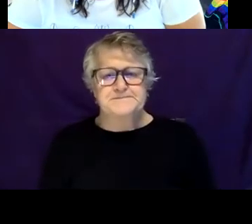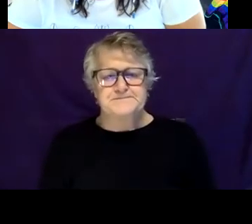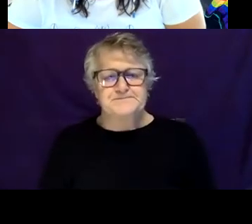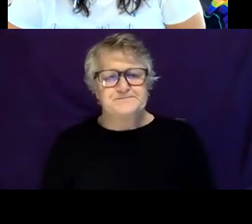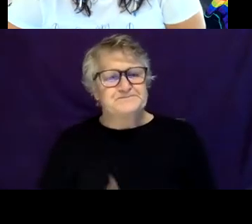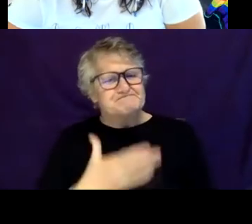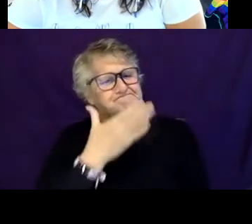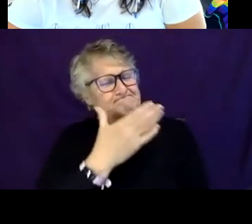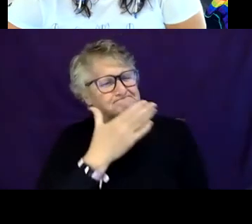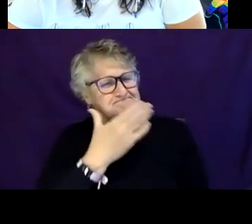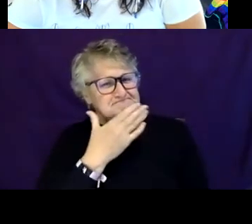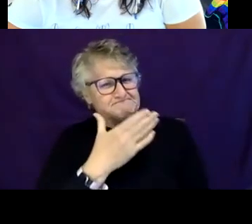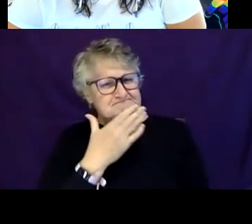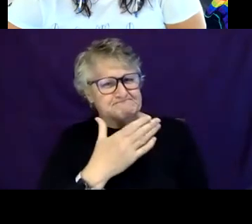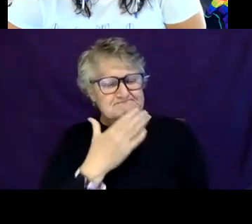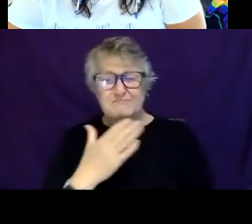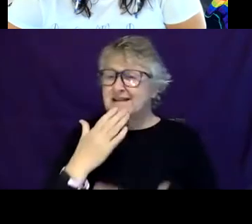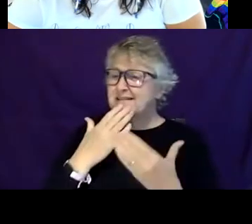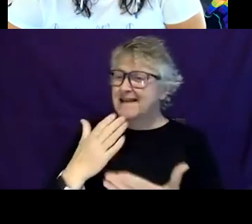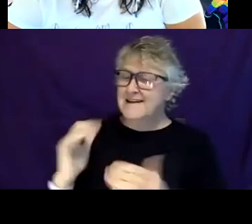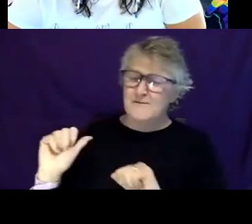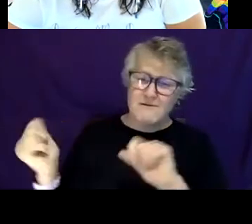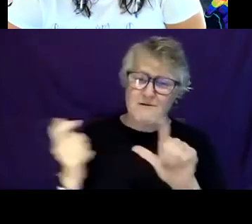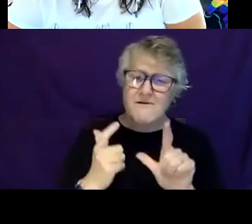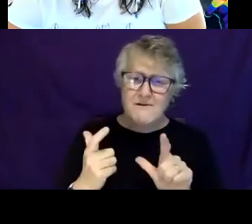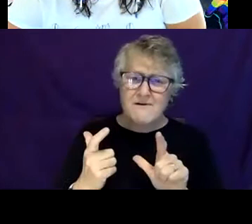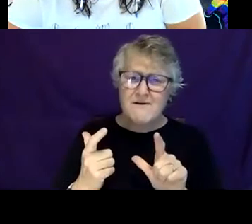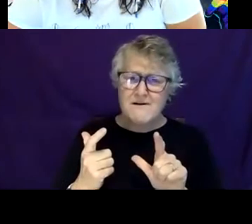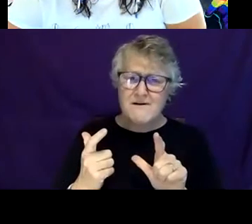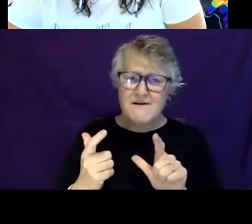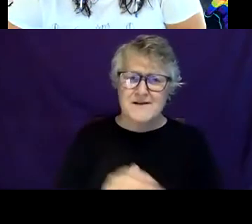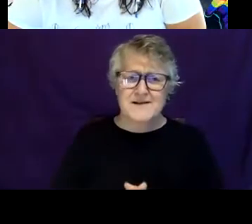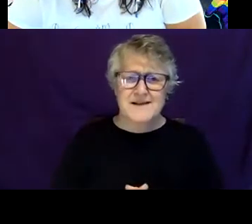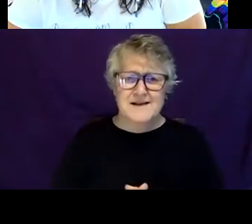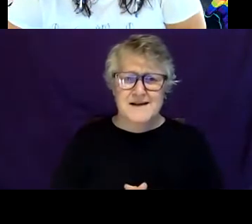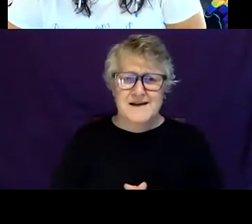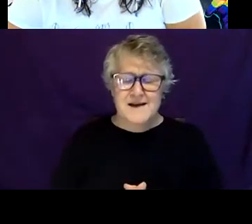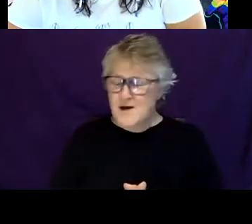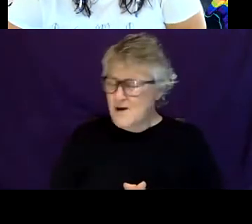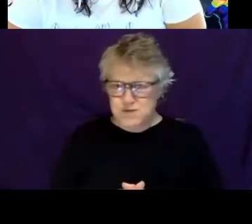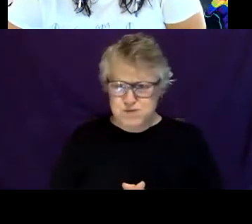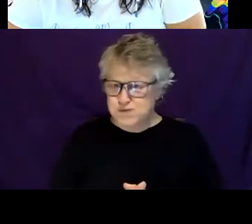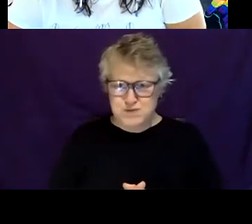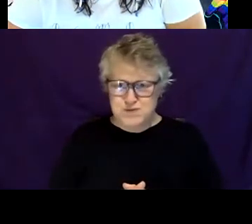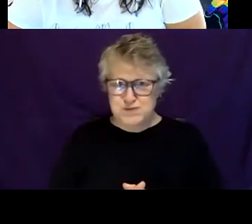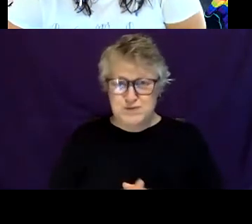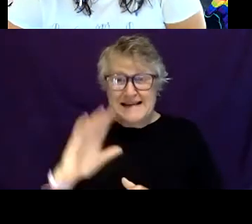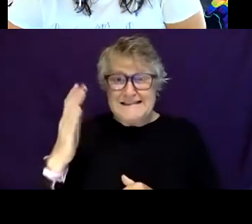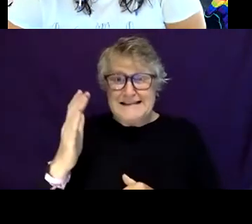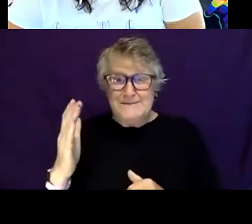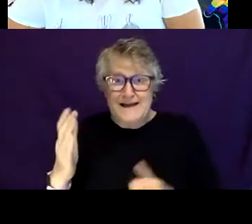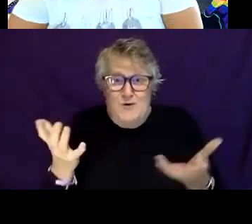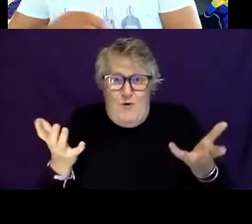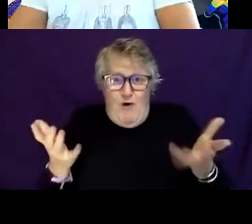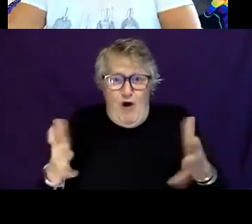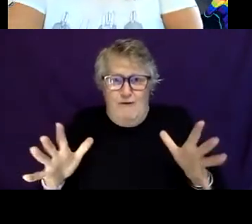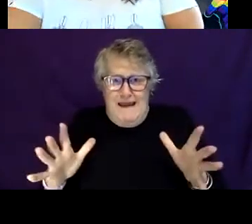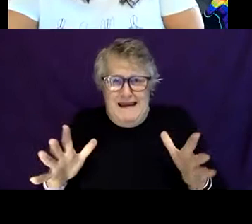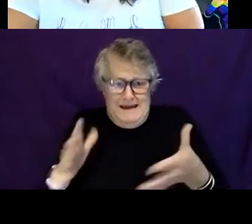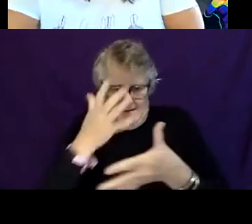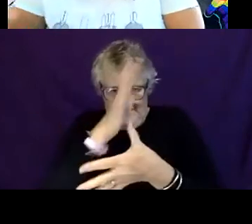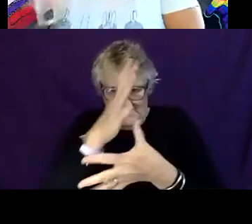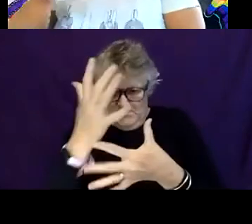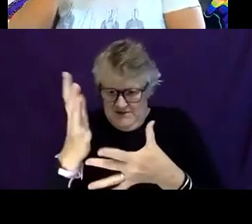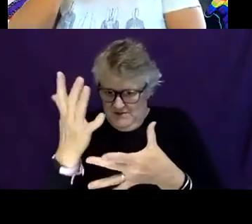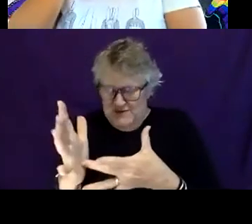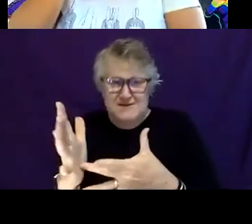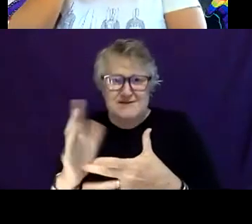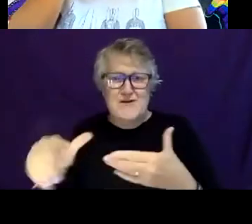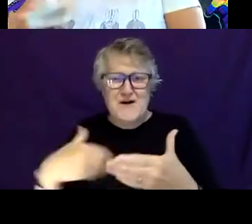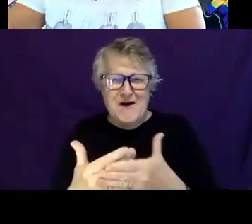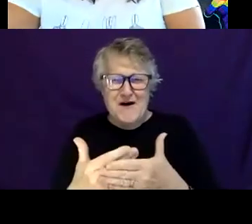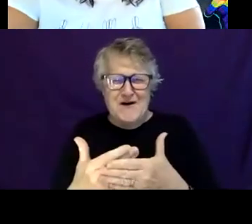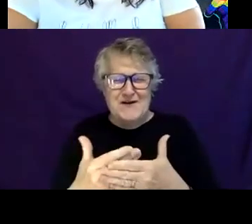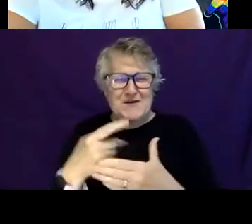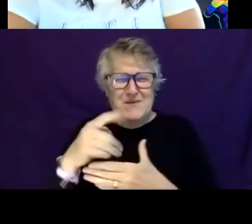Esther: Thank you everyone. I feel like you all sort of just went through kind of the first three prompts that I thank you, which is awesome.